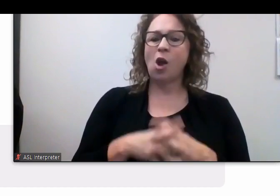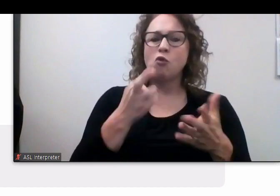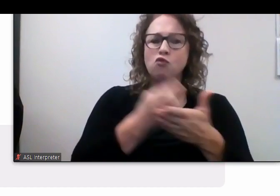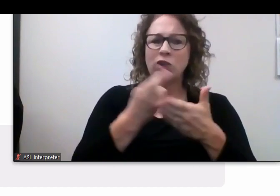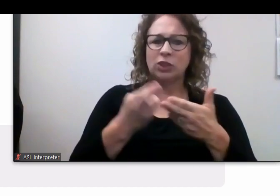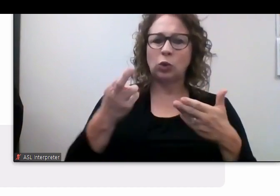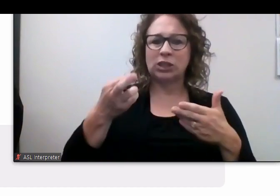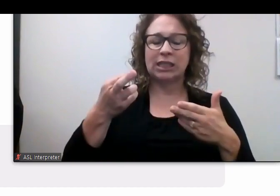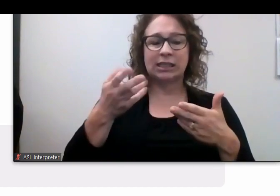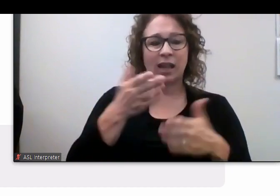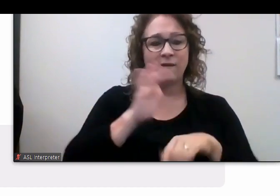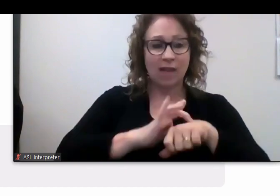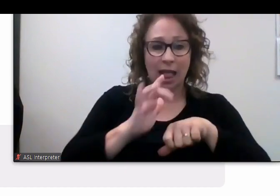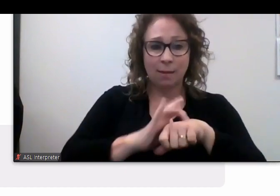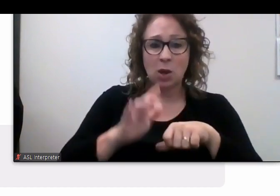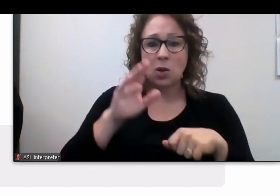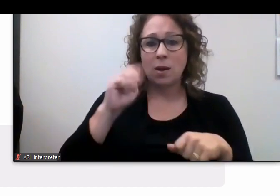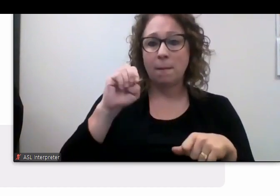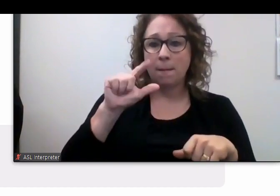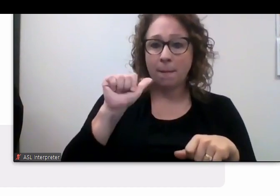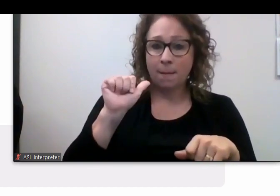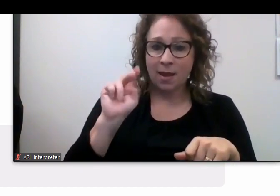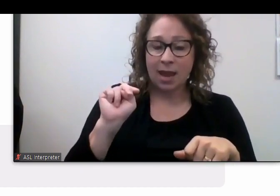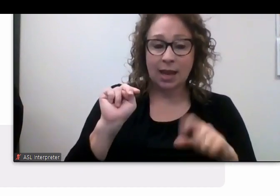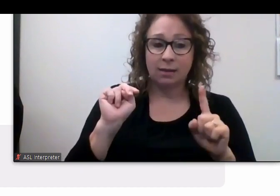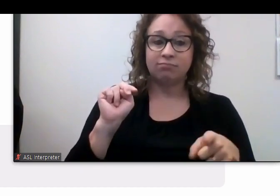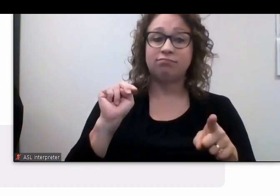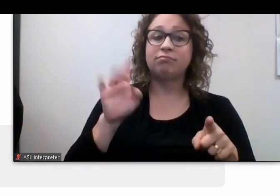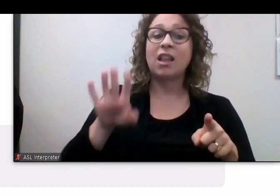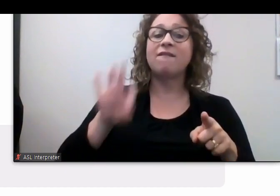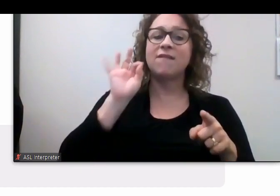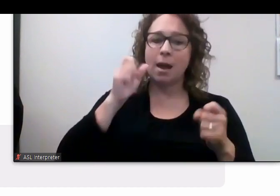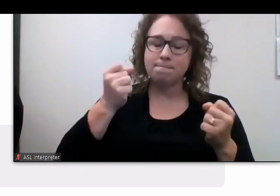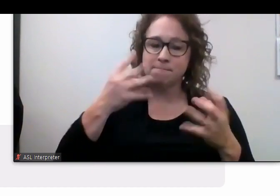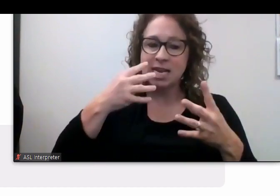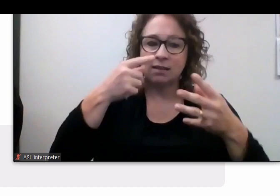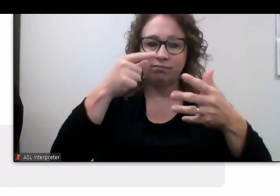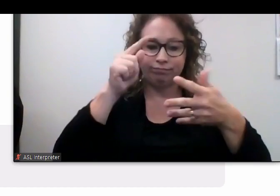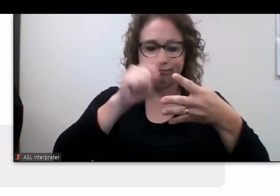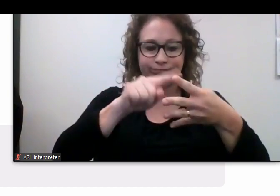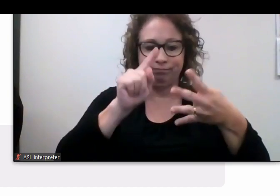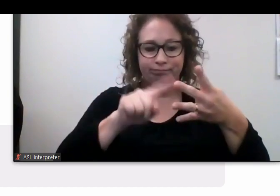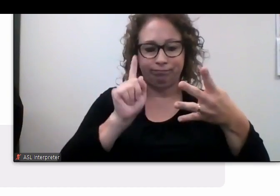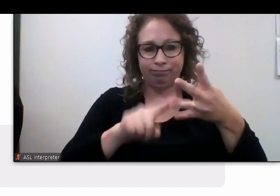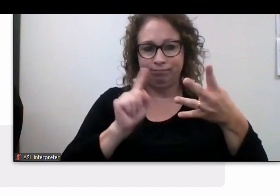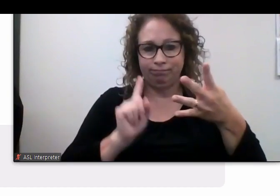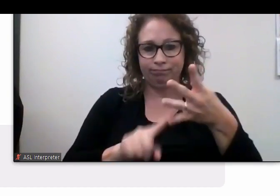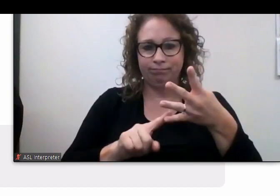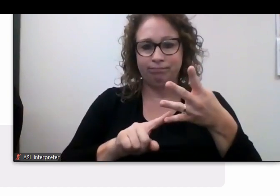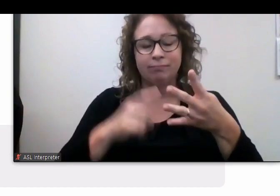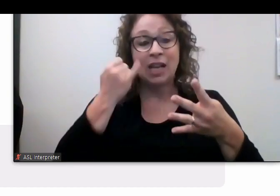Megan has found a lot of these and if you want more information